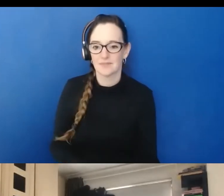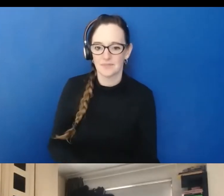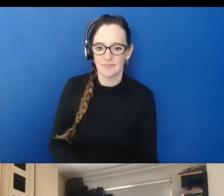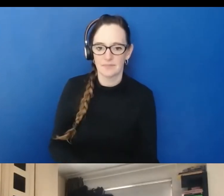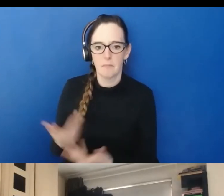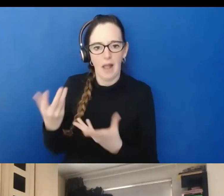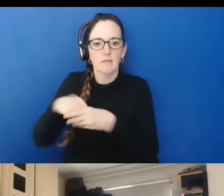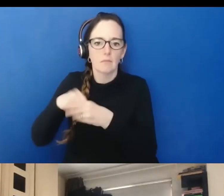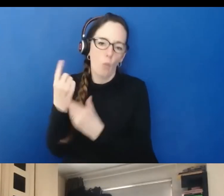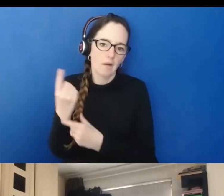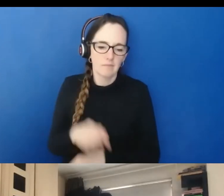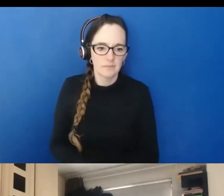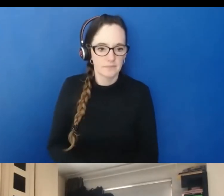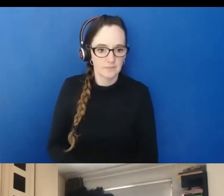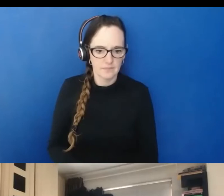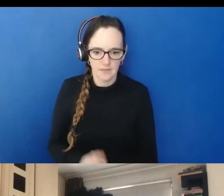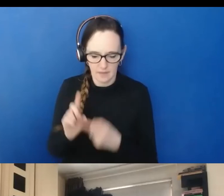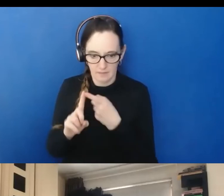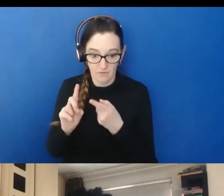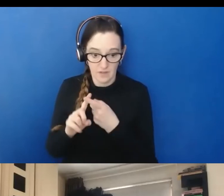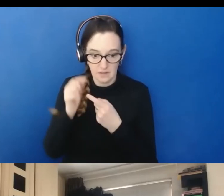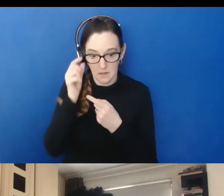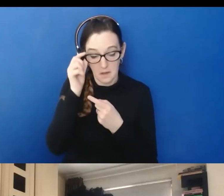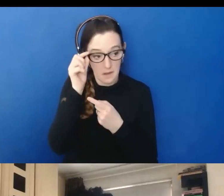Q&A. I think the first is, it s so clear hearing